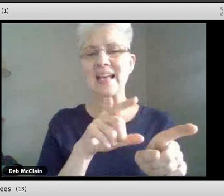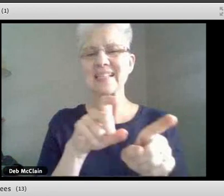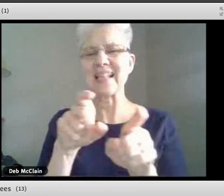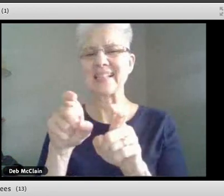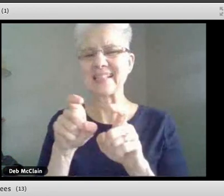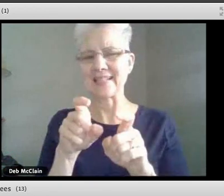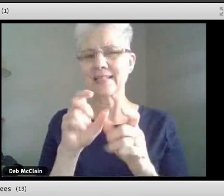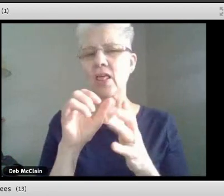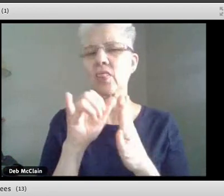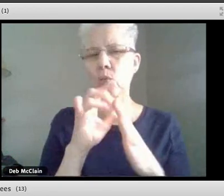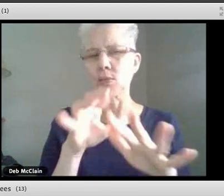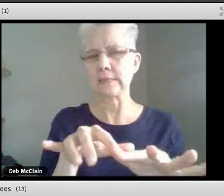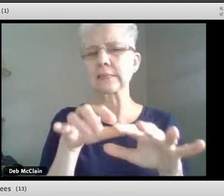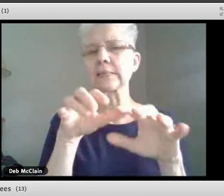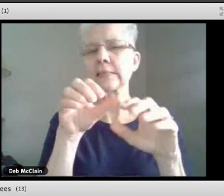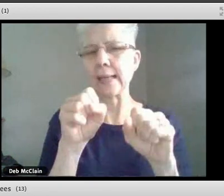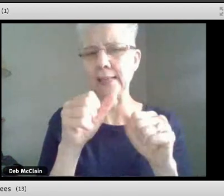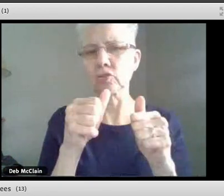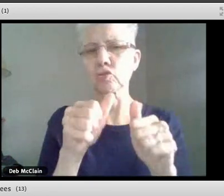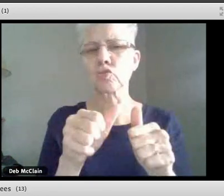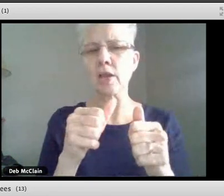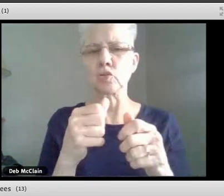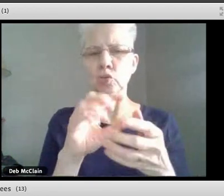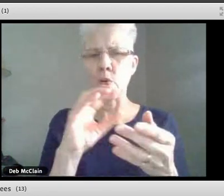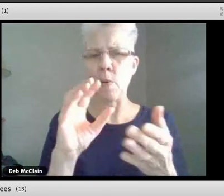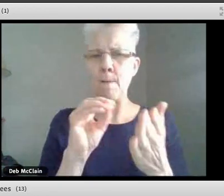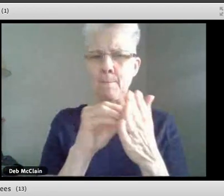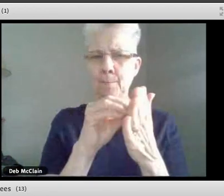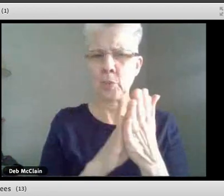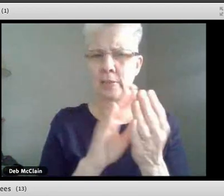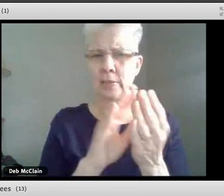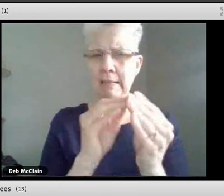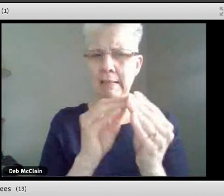trying to quantify what it looks like in the United States,